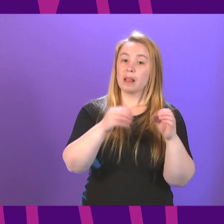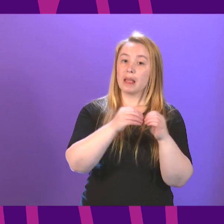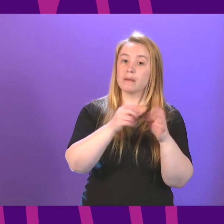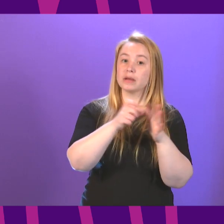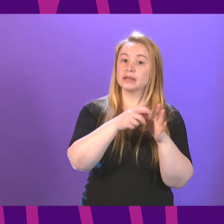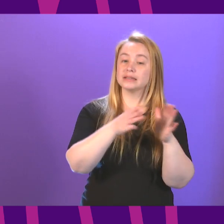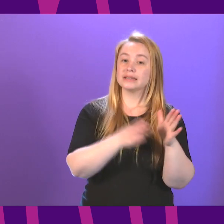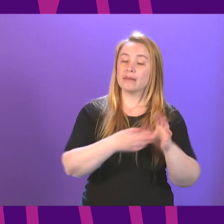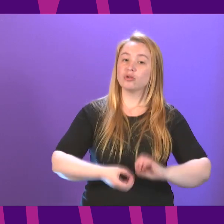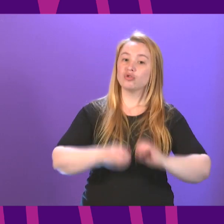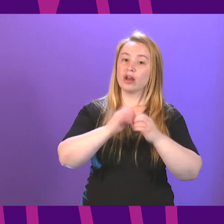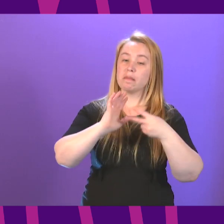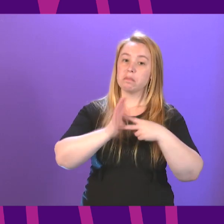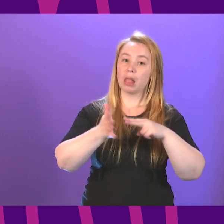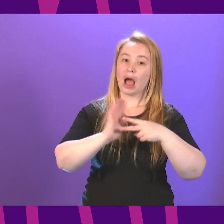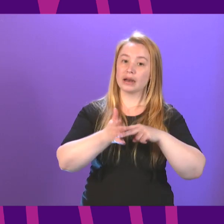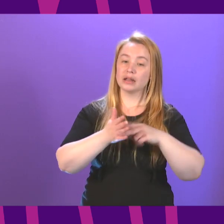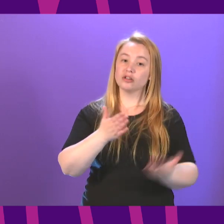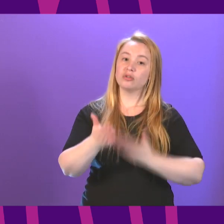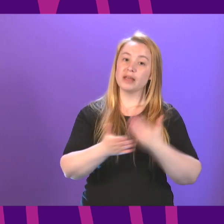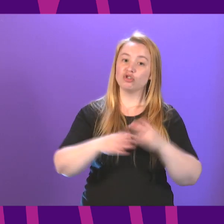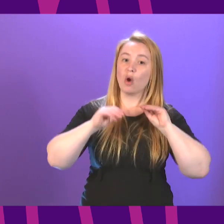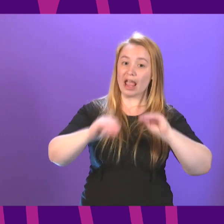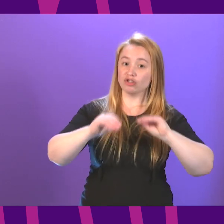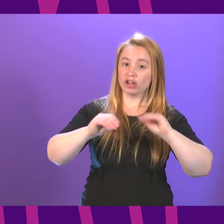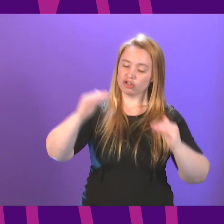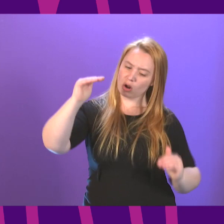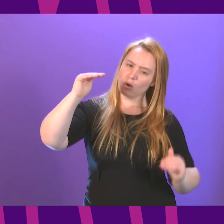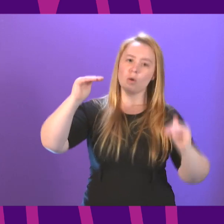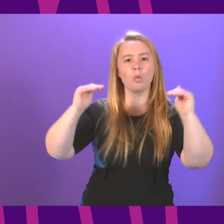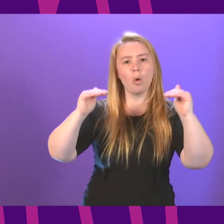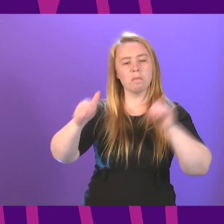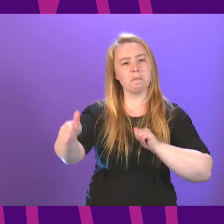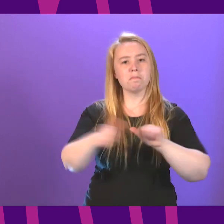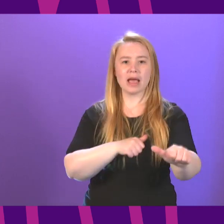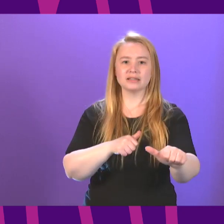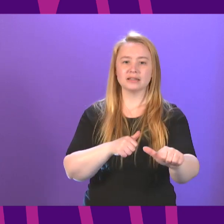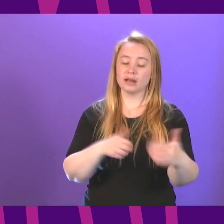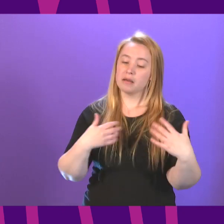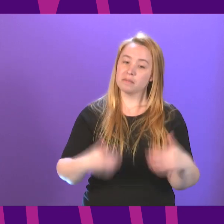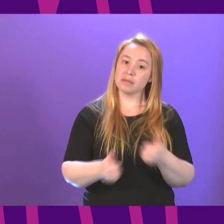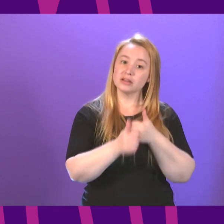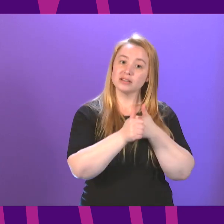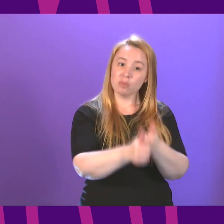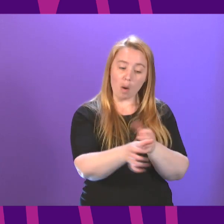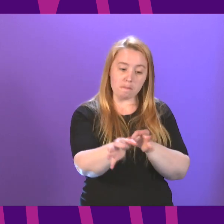to get Scottish education back up to being the best. We even supported measures in the budget